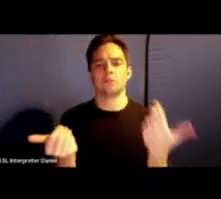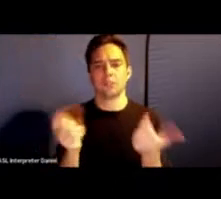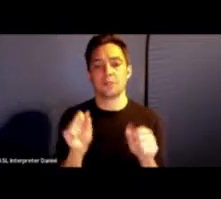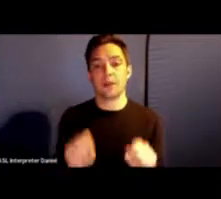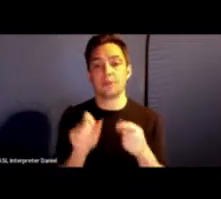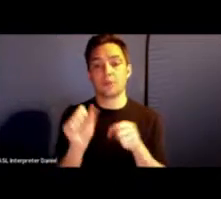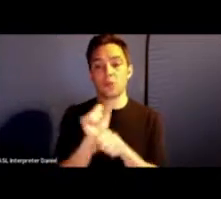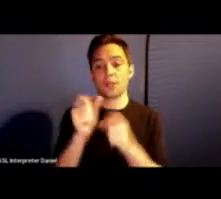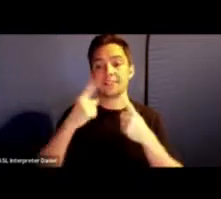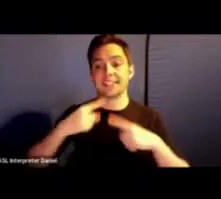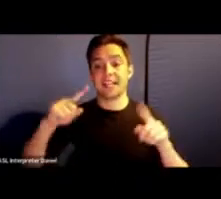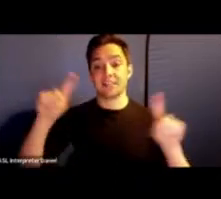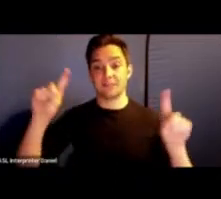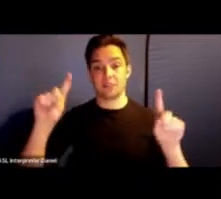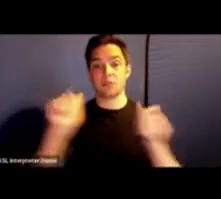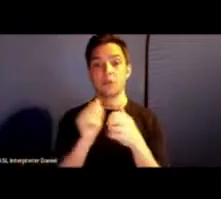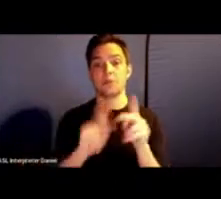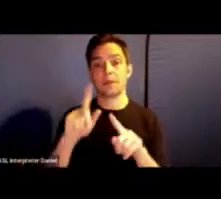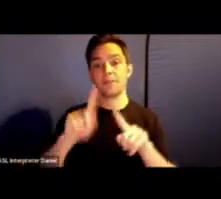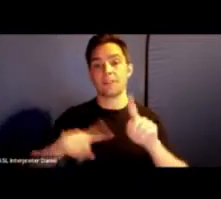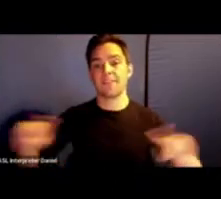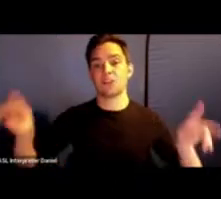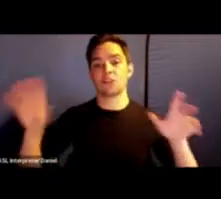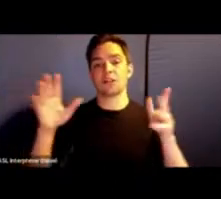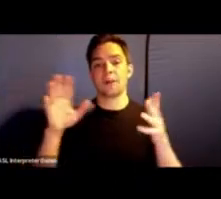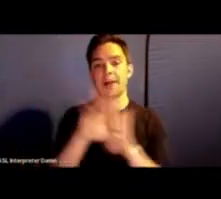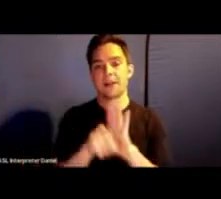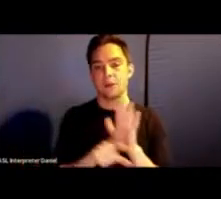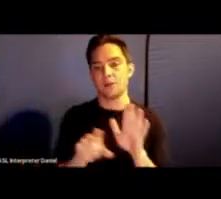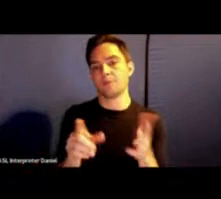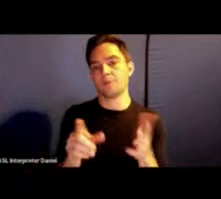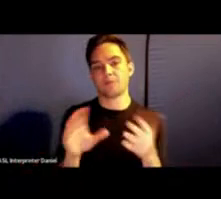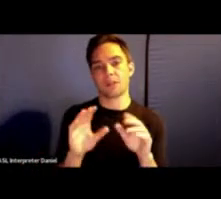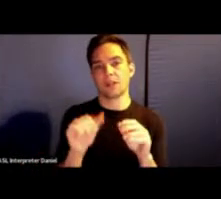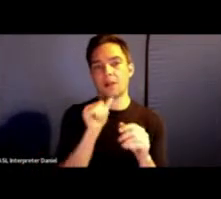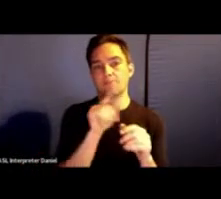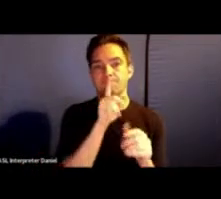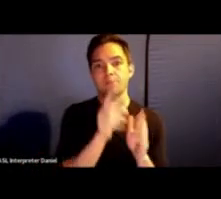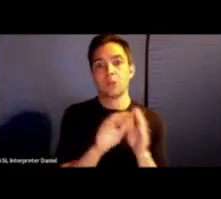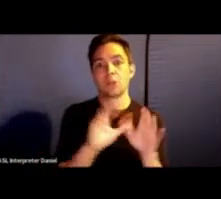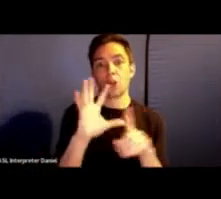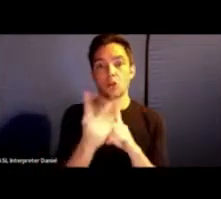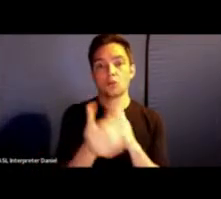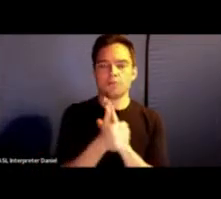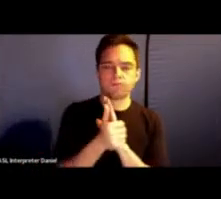successfully with people of diverse backgrounds. I am by no means culturally competent, none of us will ever be able to say